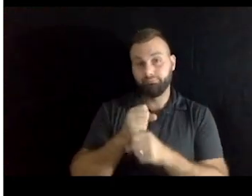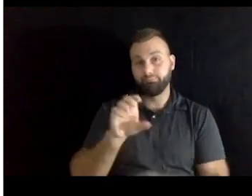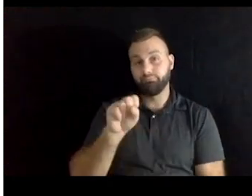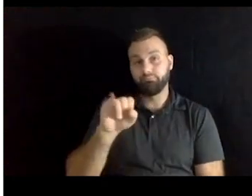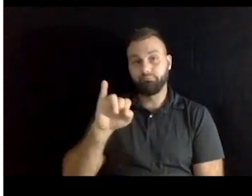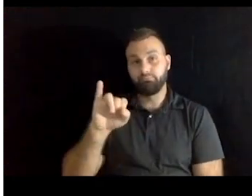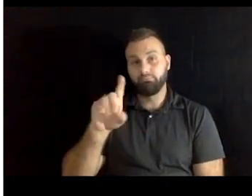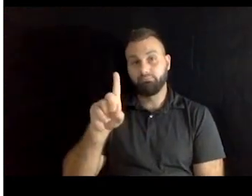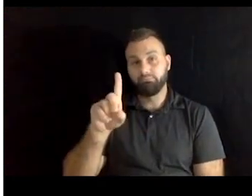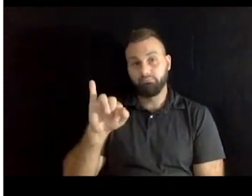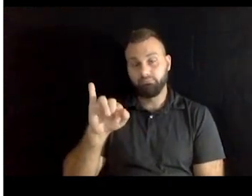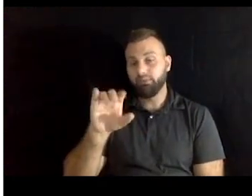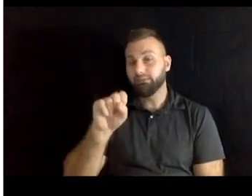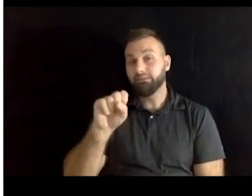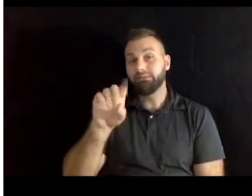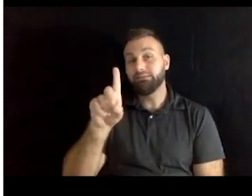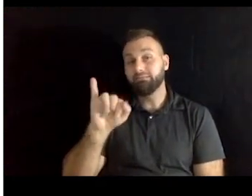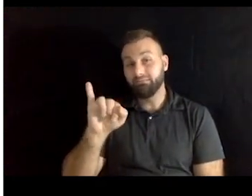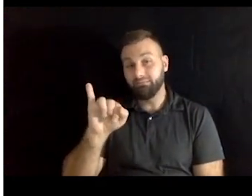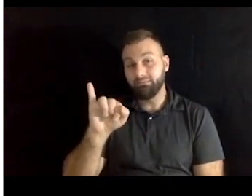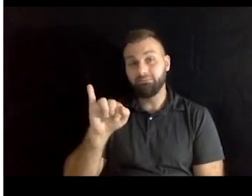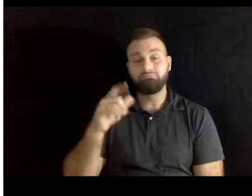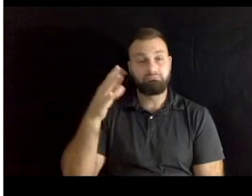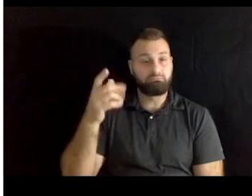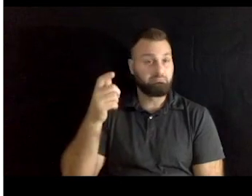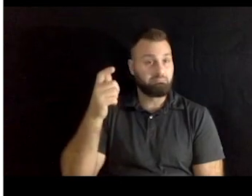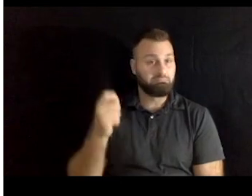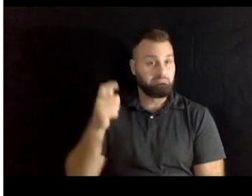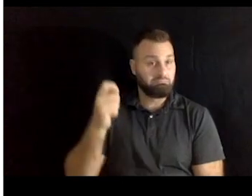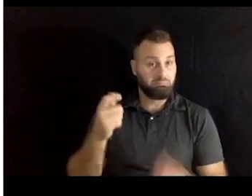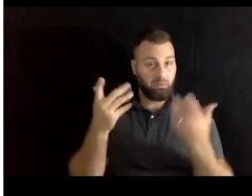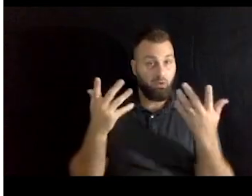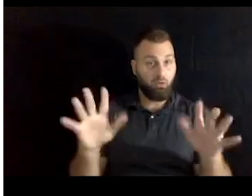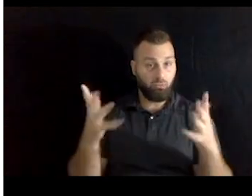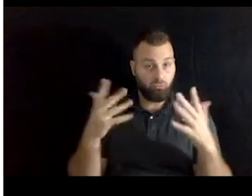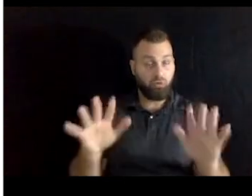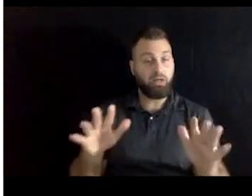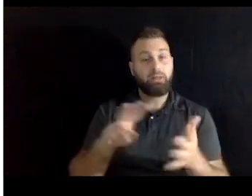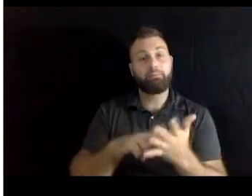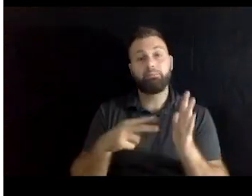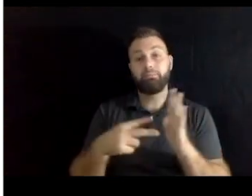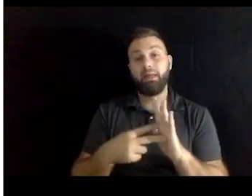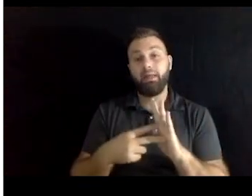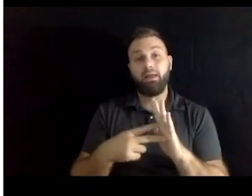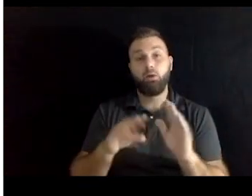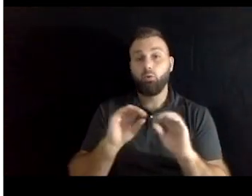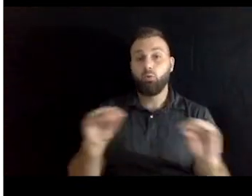on SSDI beneficiary benefits already, so they need to be. Not have worked for five